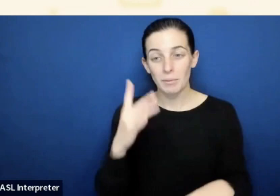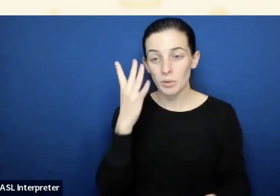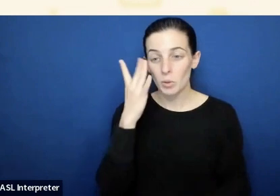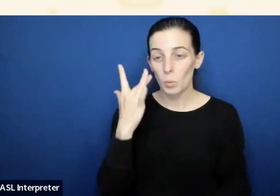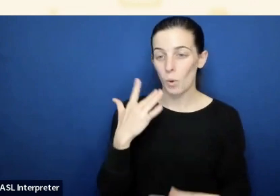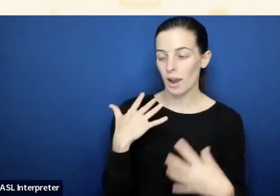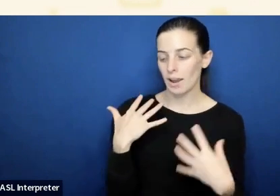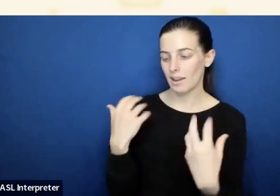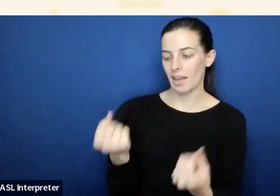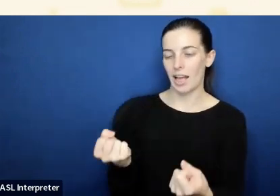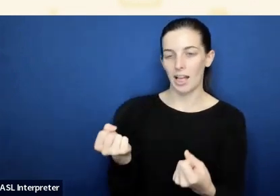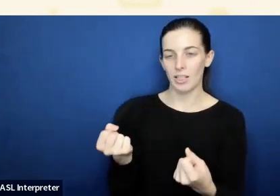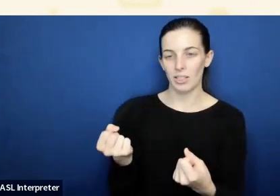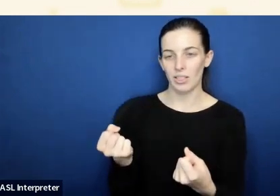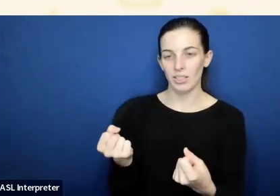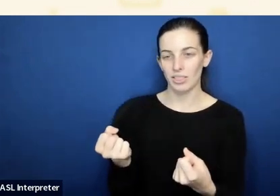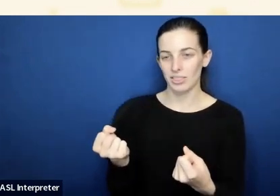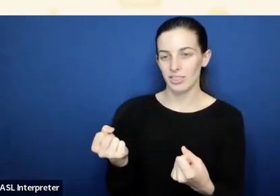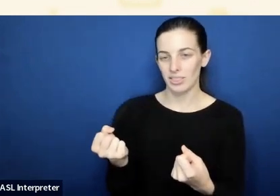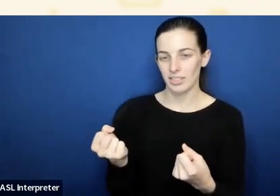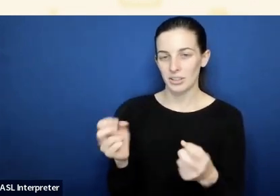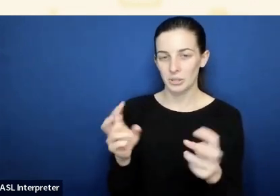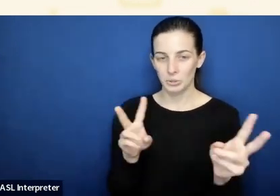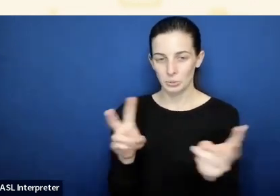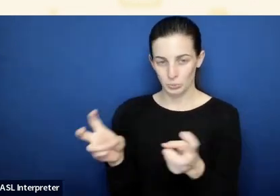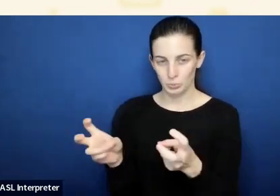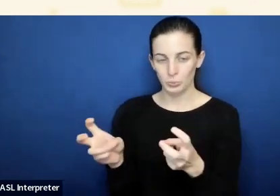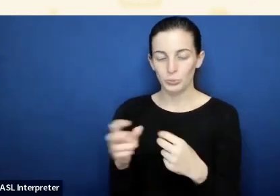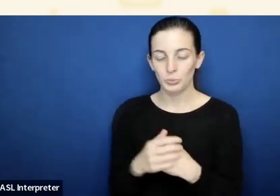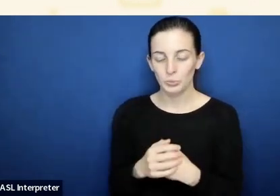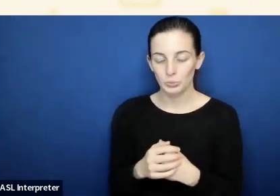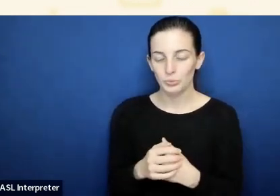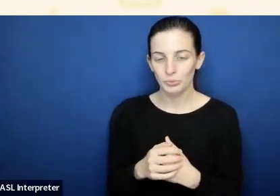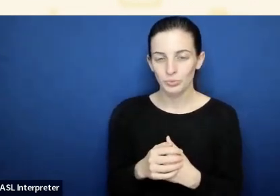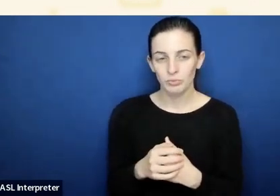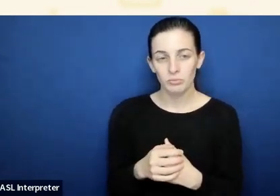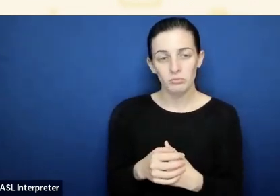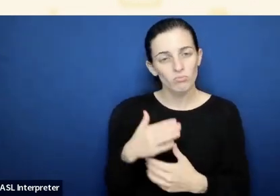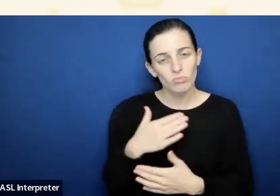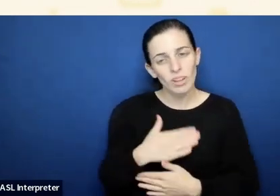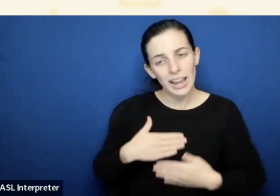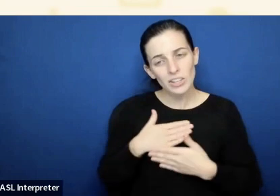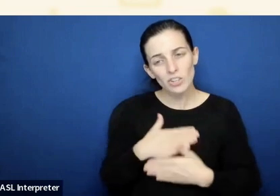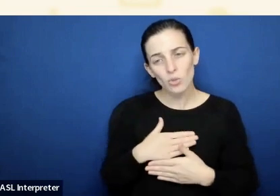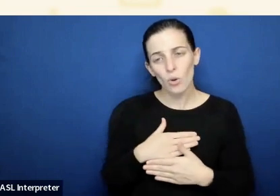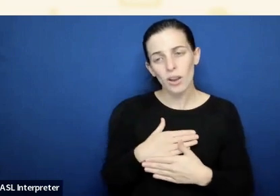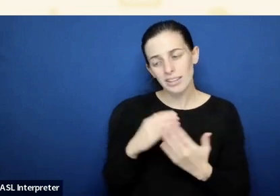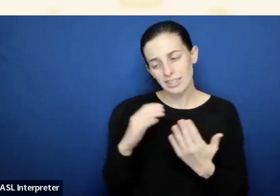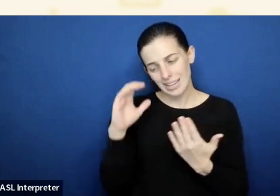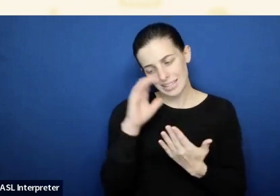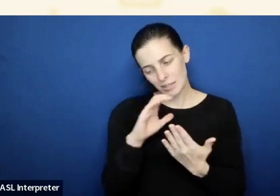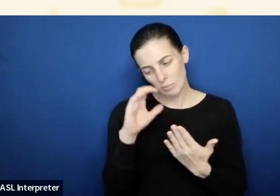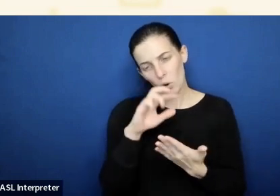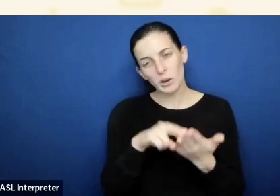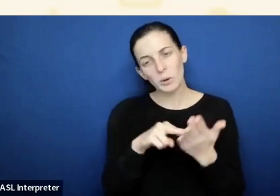And I like to explore what it means to attend these.